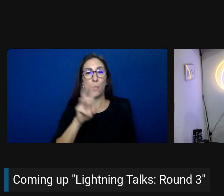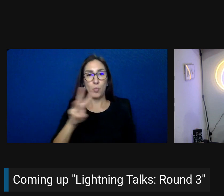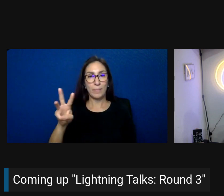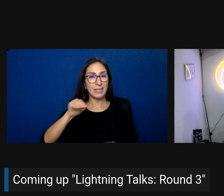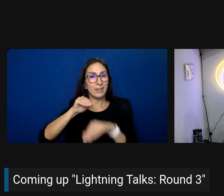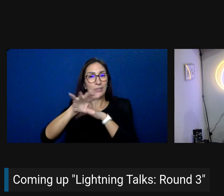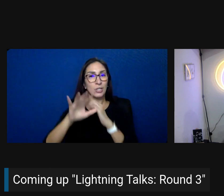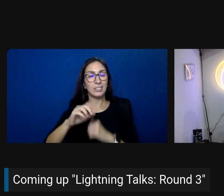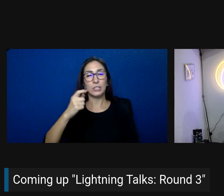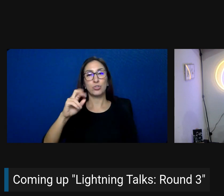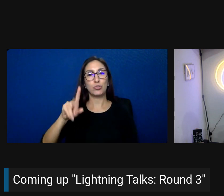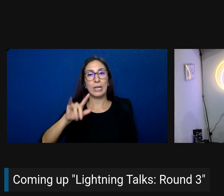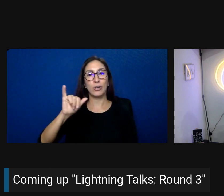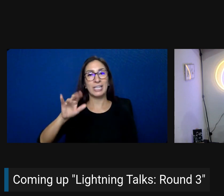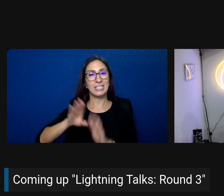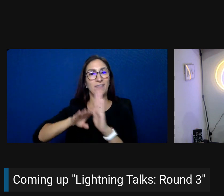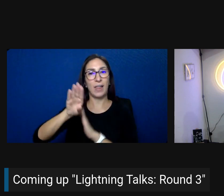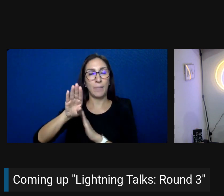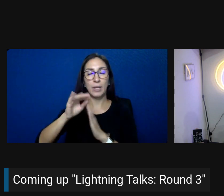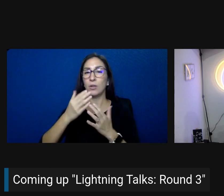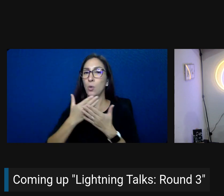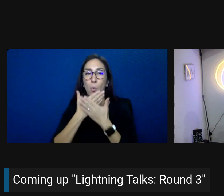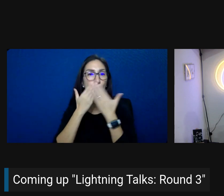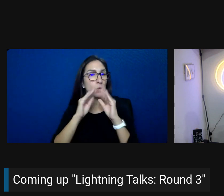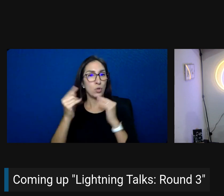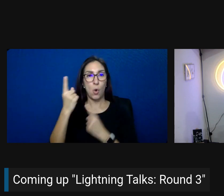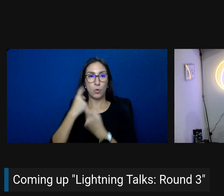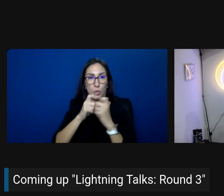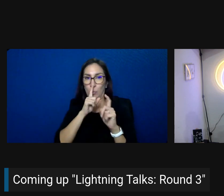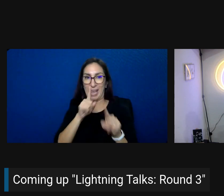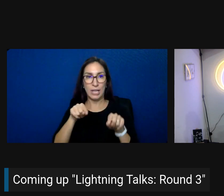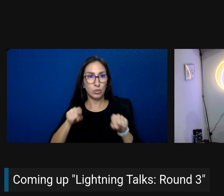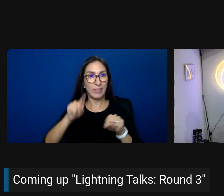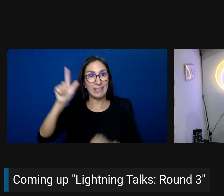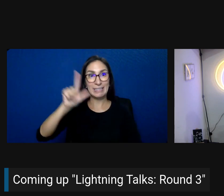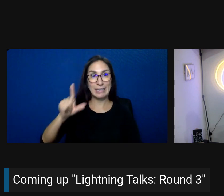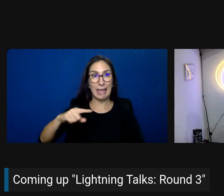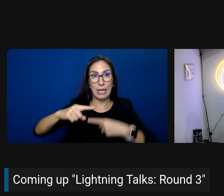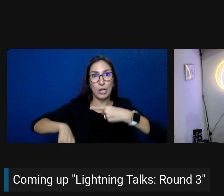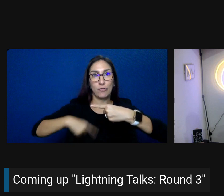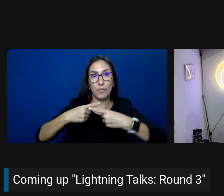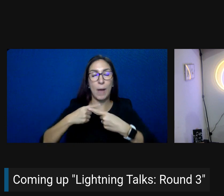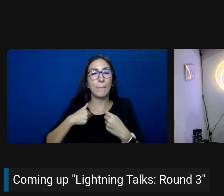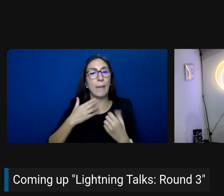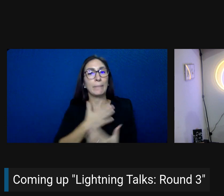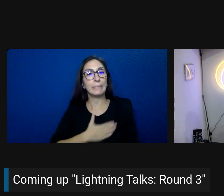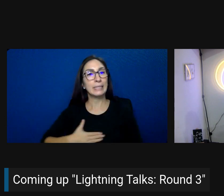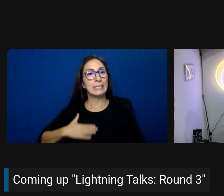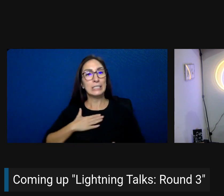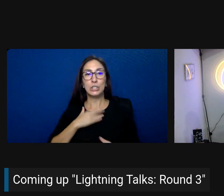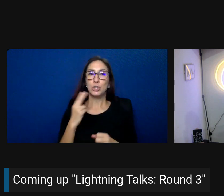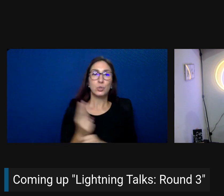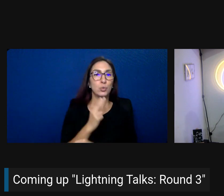There will be no Q&A during this lightning round, but please use the ideas section to chat with other attendees.